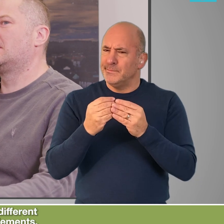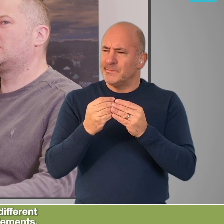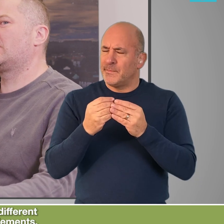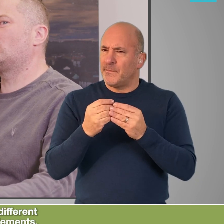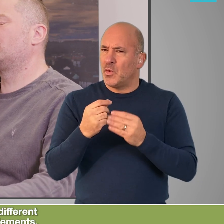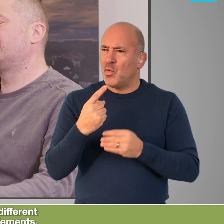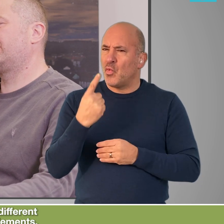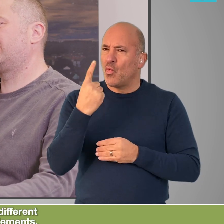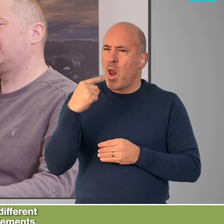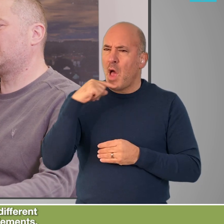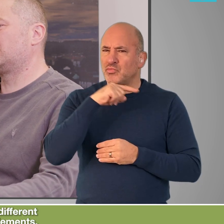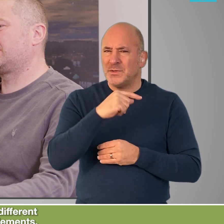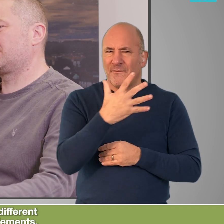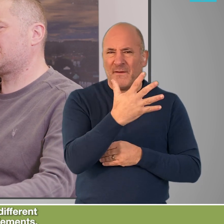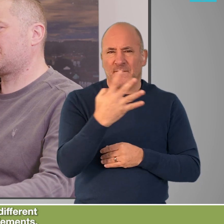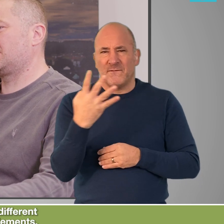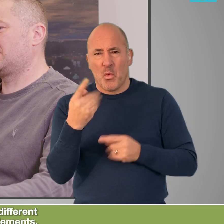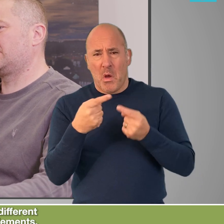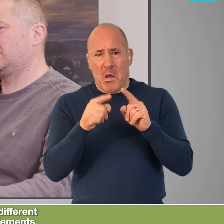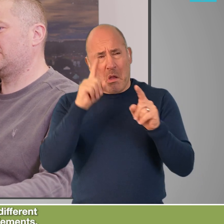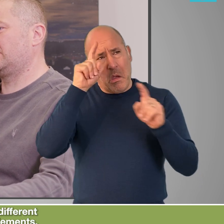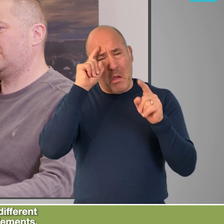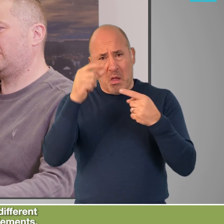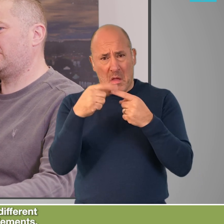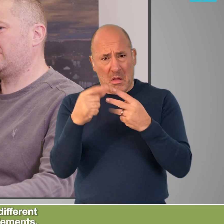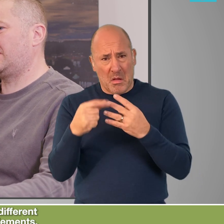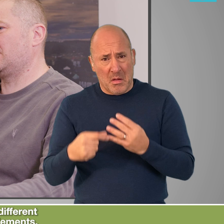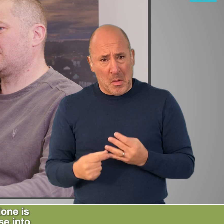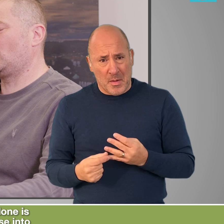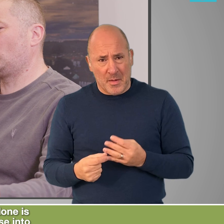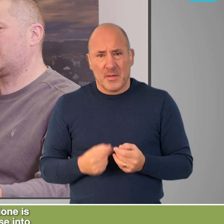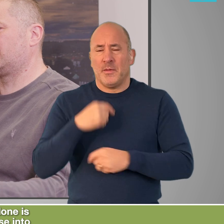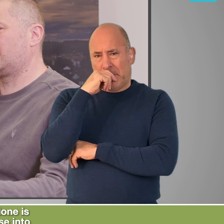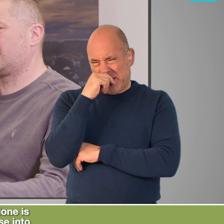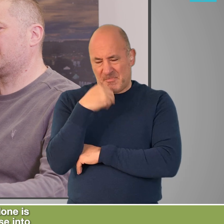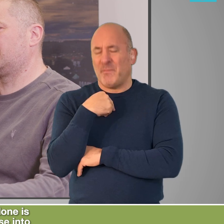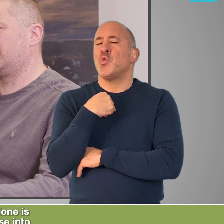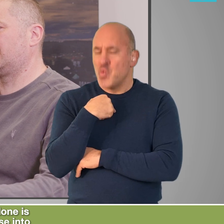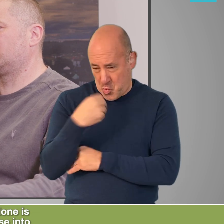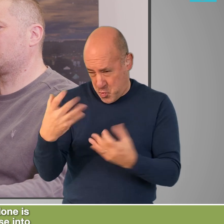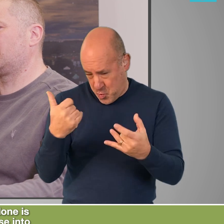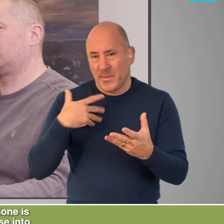And we had 154 different suggestions of elements. And what I've done is I've divided those into